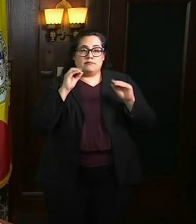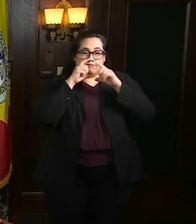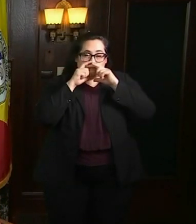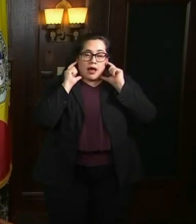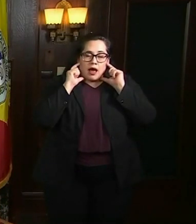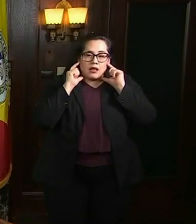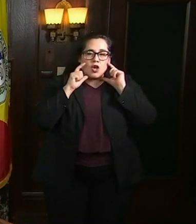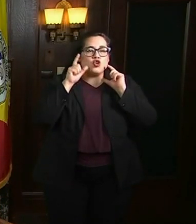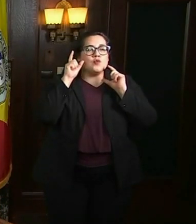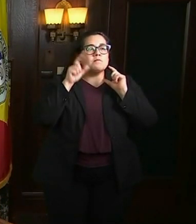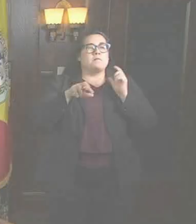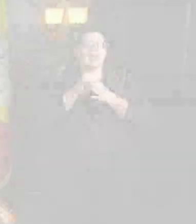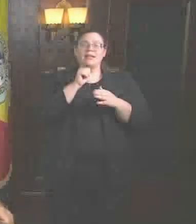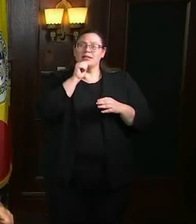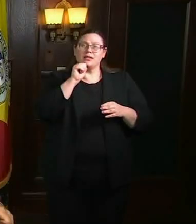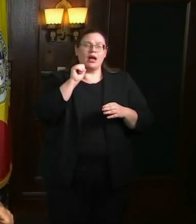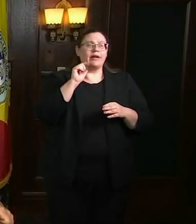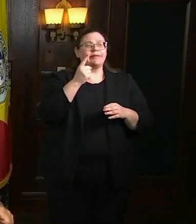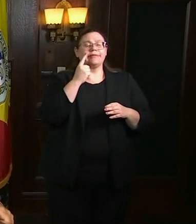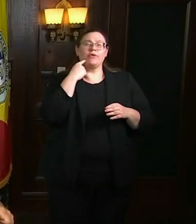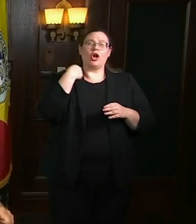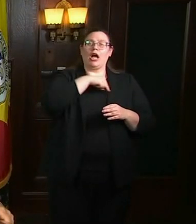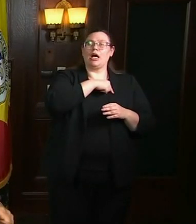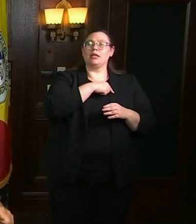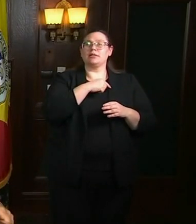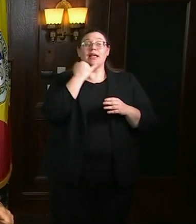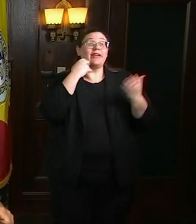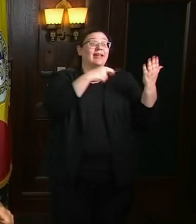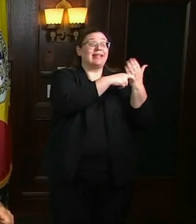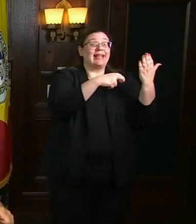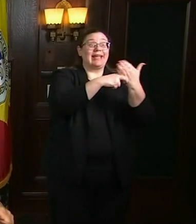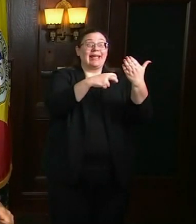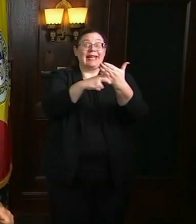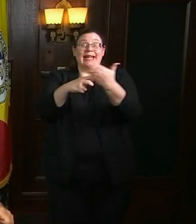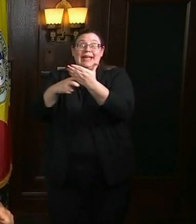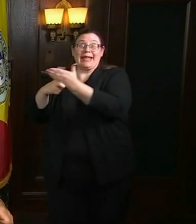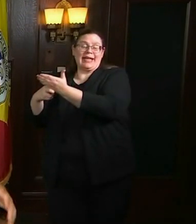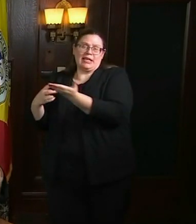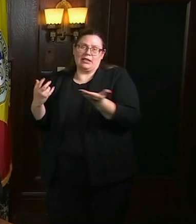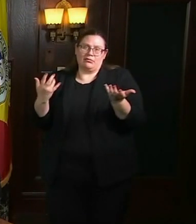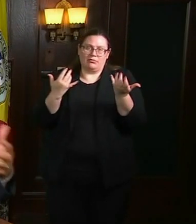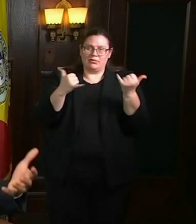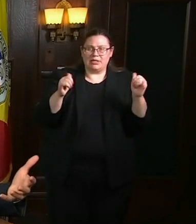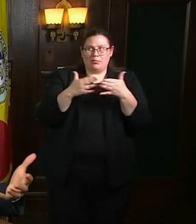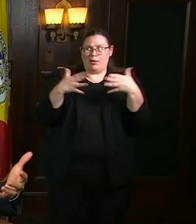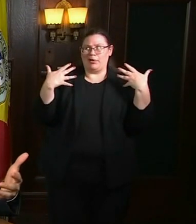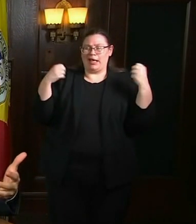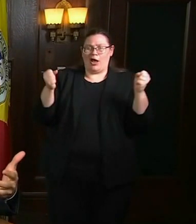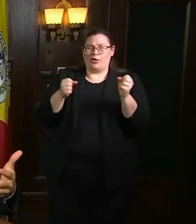SERVICE. EVEN IF YOU GAVE TICKETS OUT,